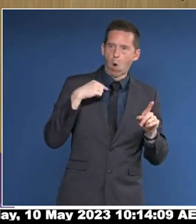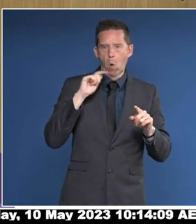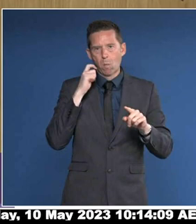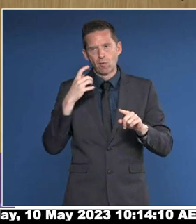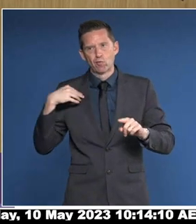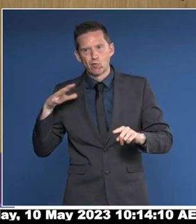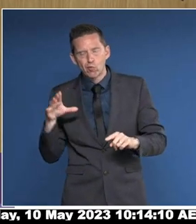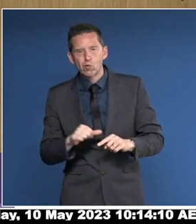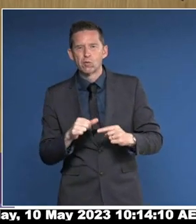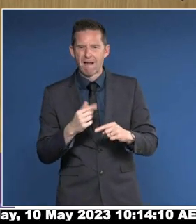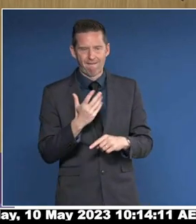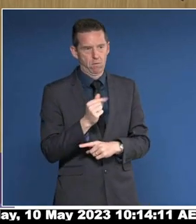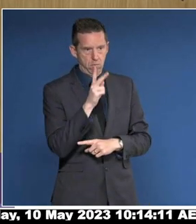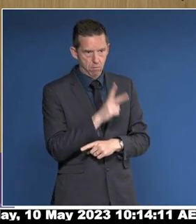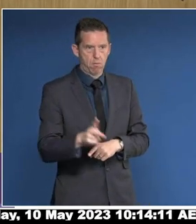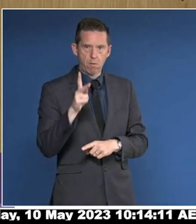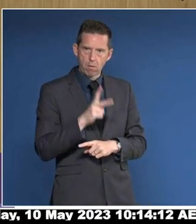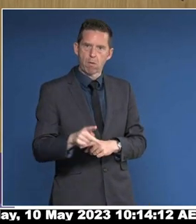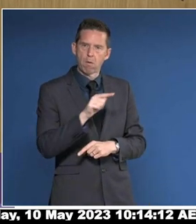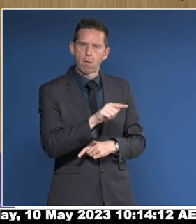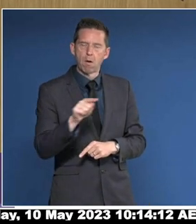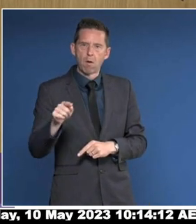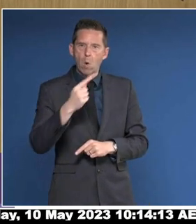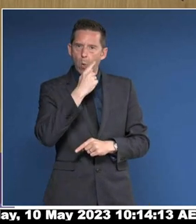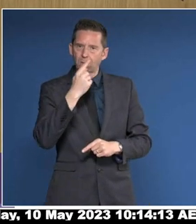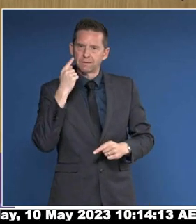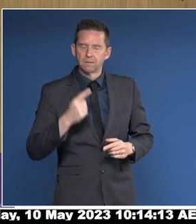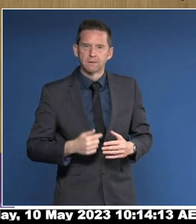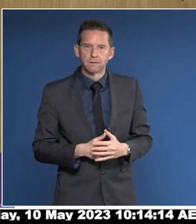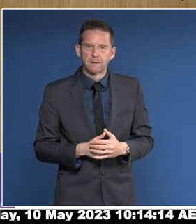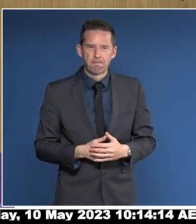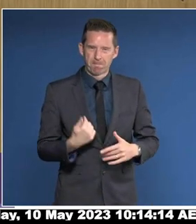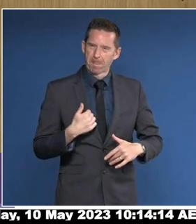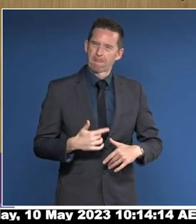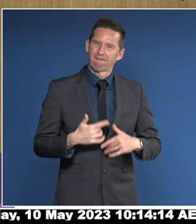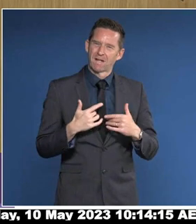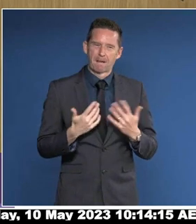It seems to me that it's not enough to just have some of the